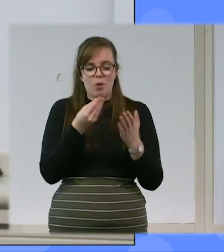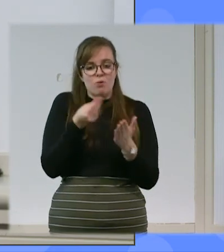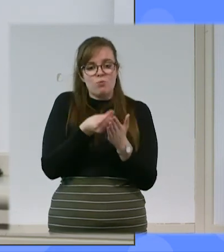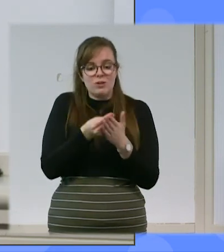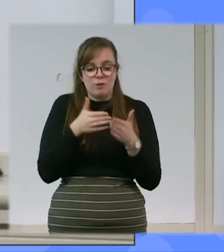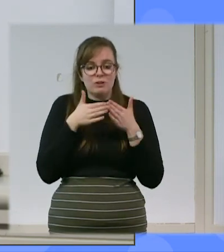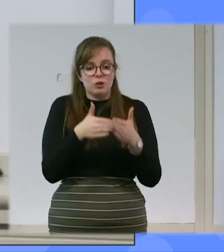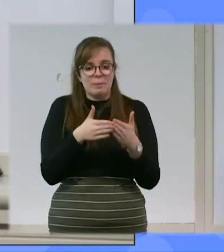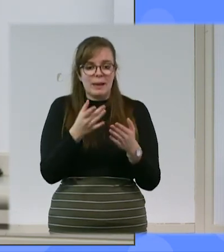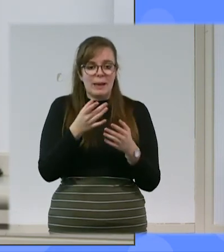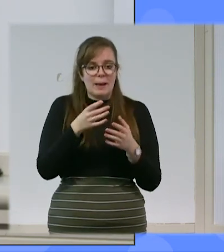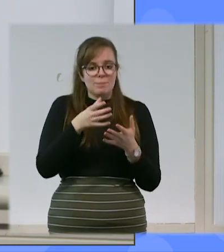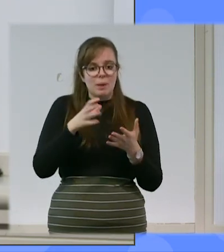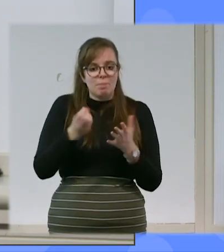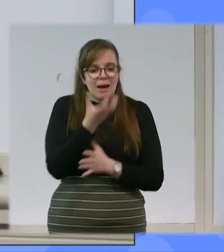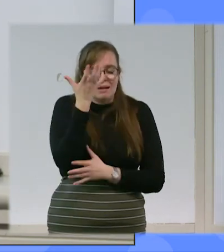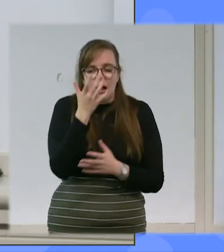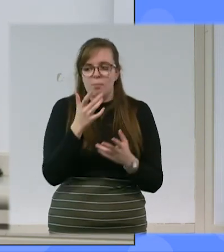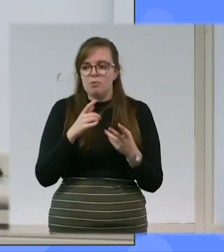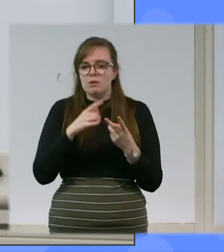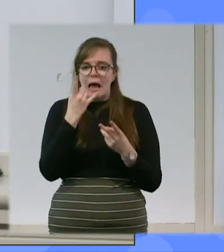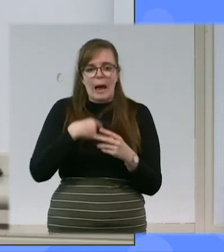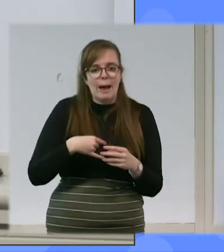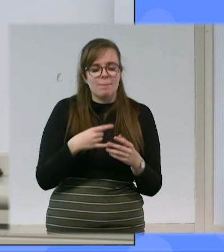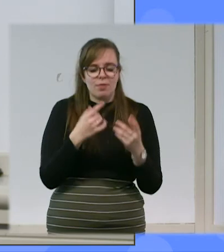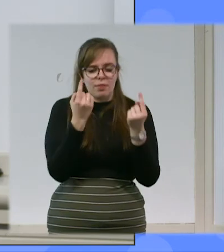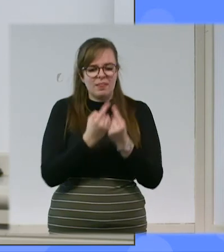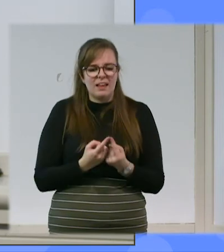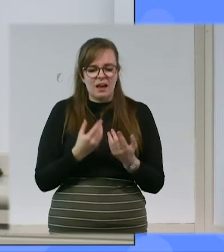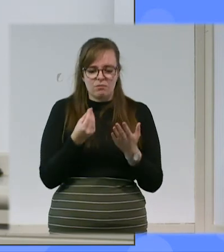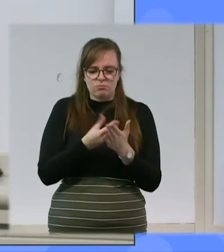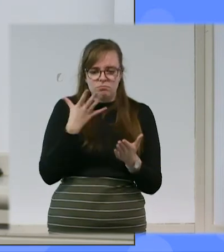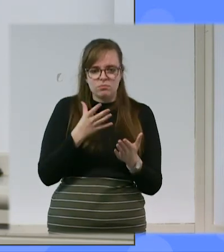the costs of their shipping and then like the transport cost you can start to